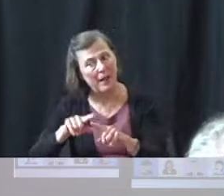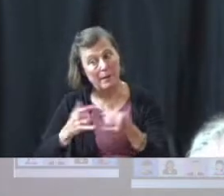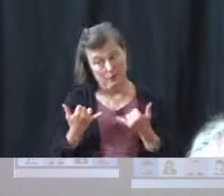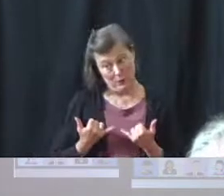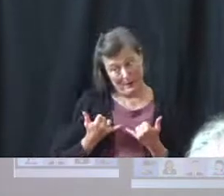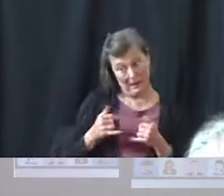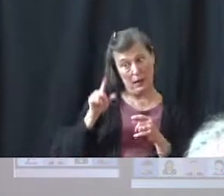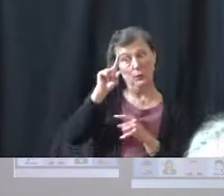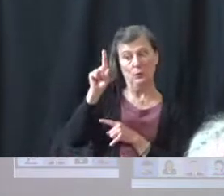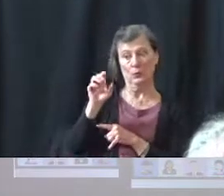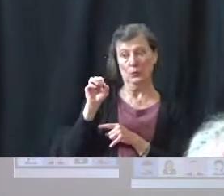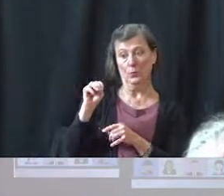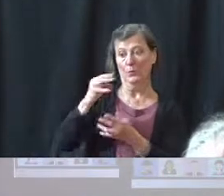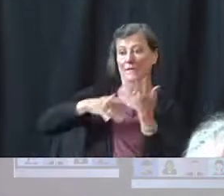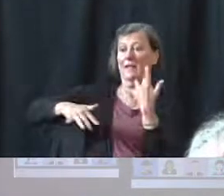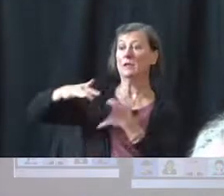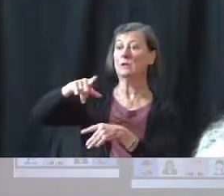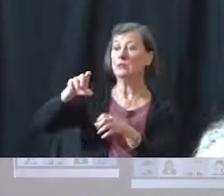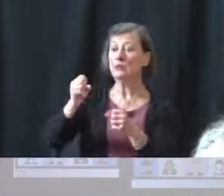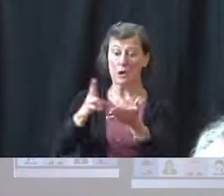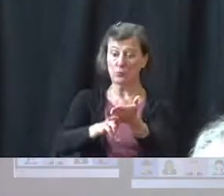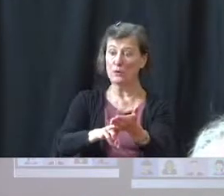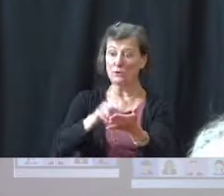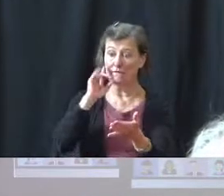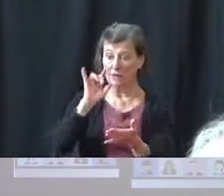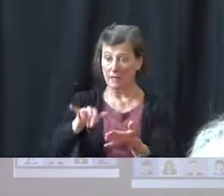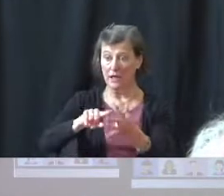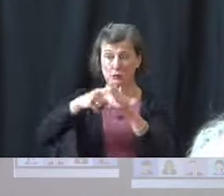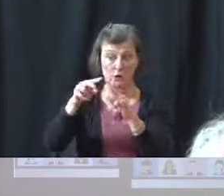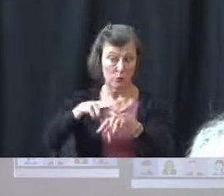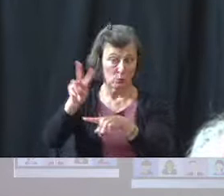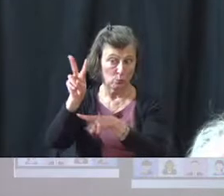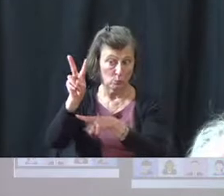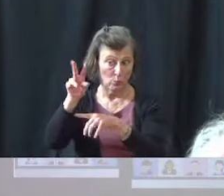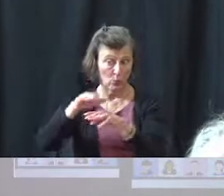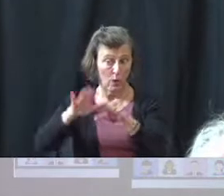And, there's, you can register for it. It starts at 2pm on Sunday afternoons.